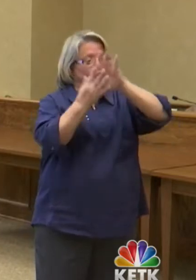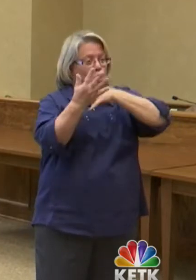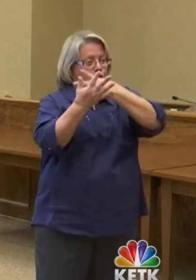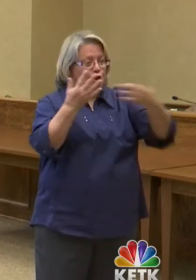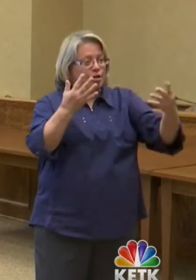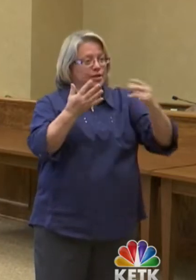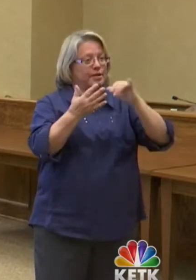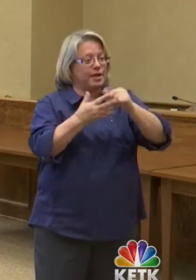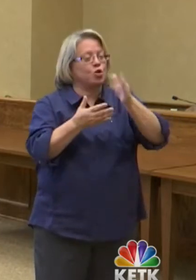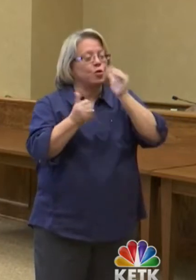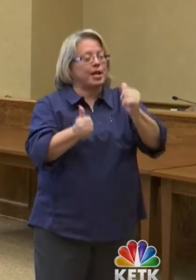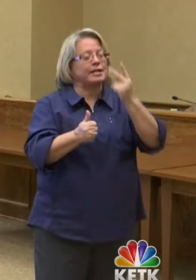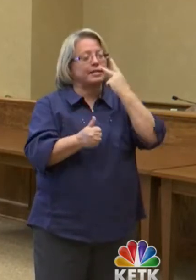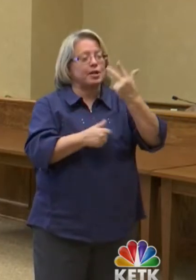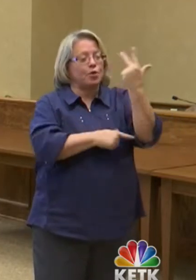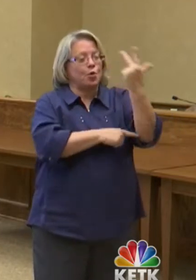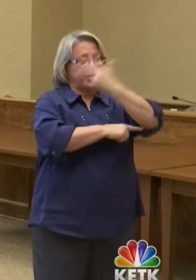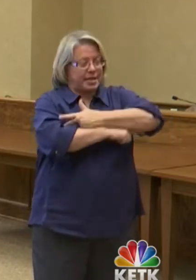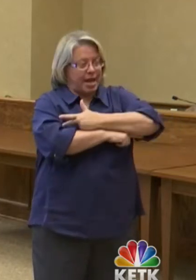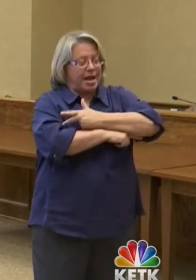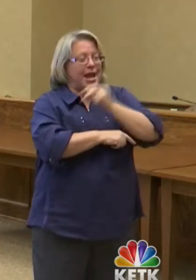BEHIND THE ON THE SCREEN YOU